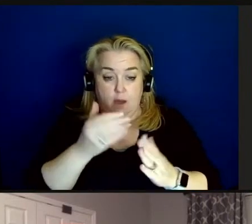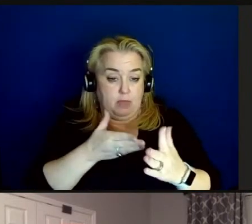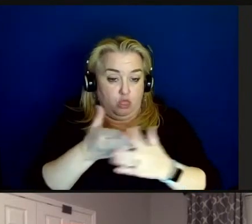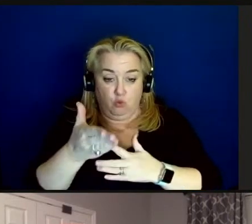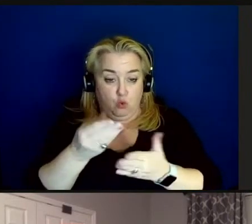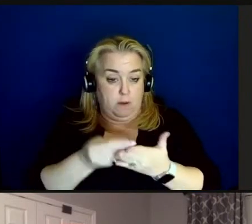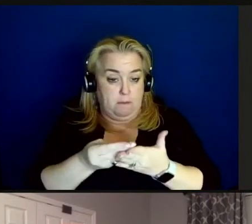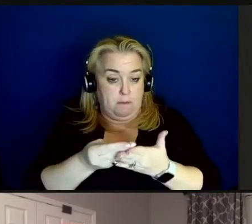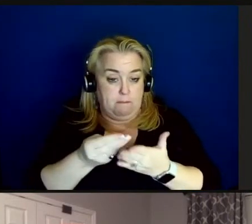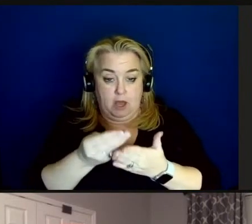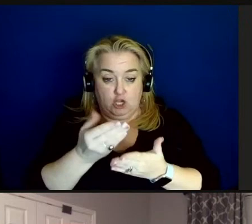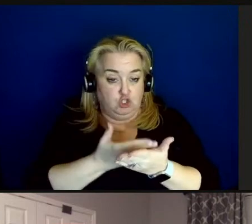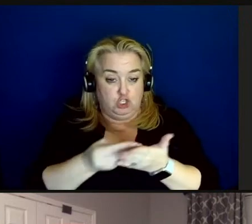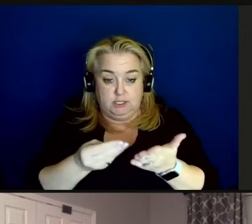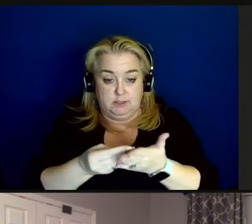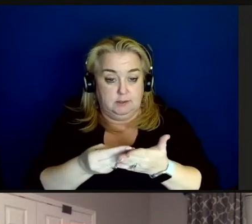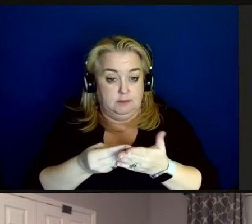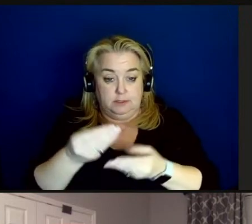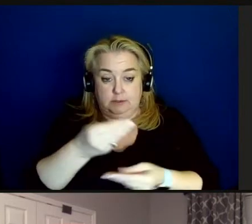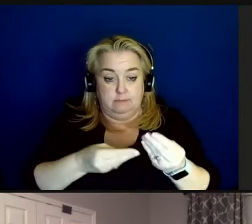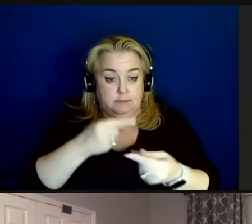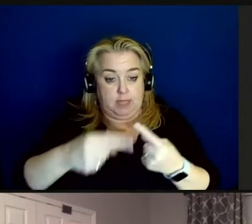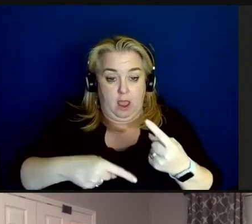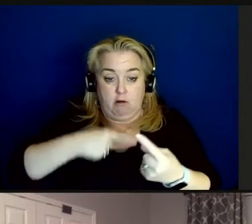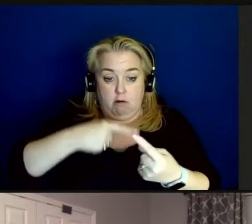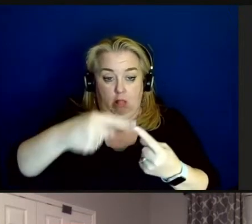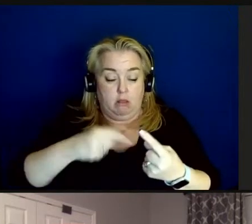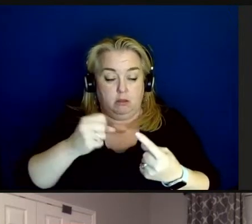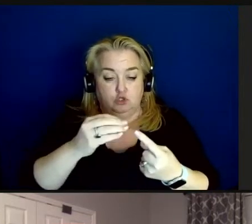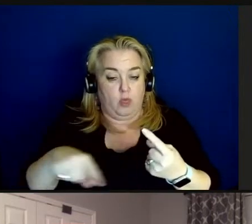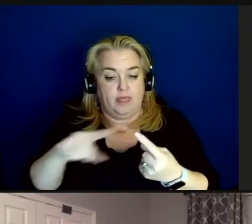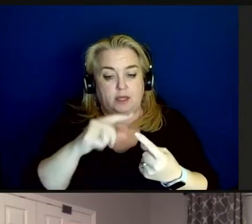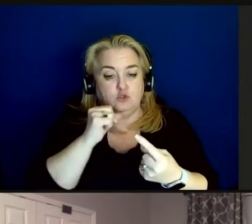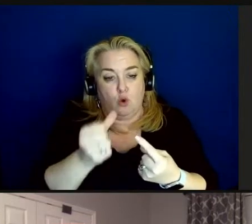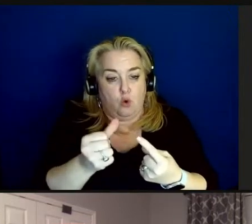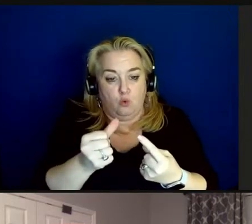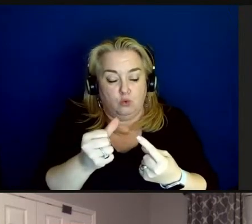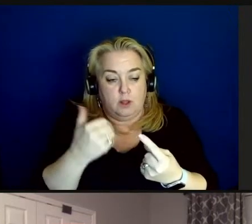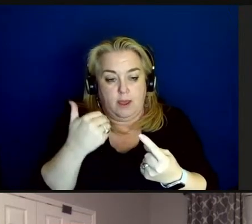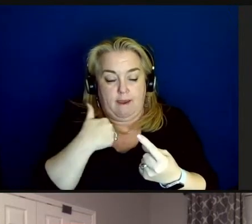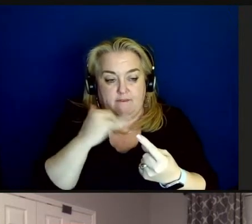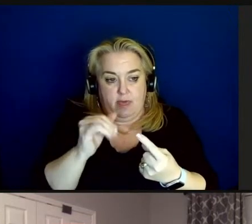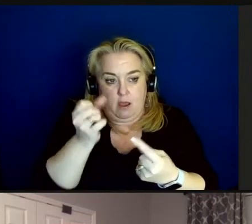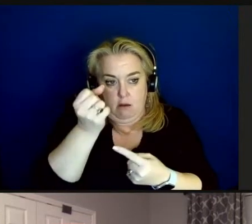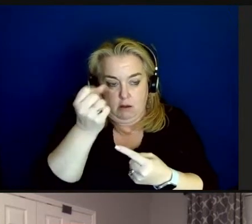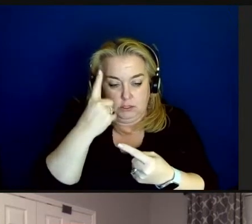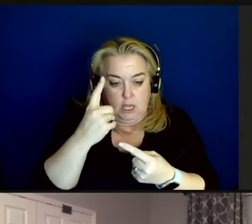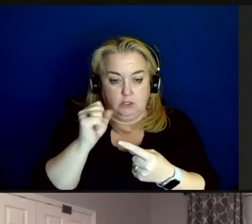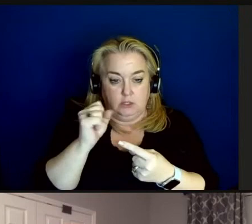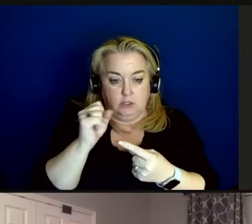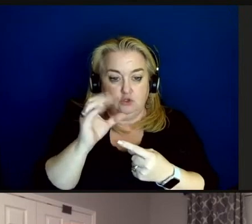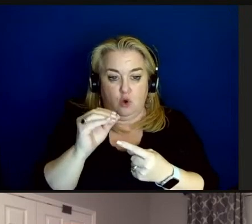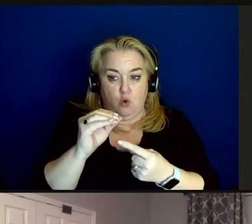LOT OF OUR COUNSELORS HAVEN'T BEEN THROUGH VERY MANY BUDGET